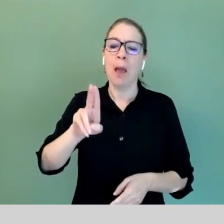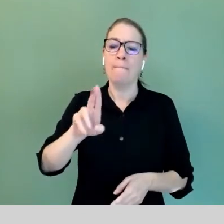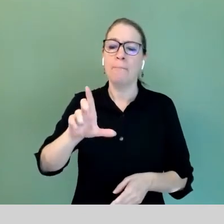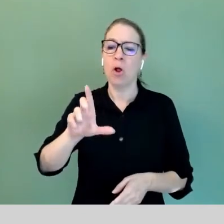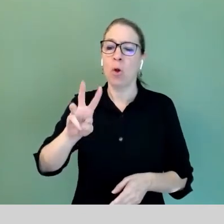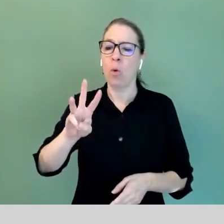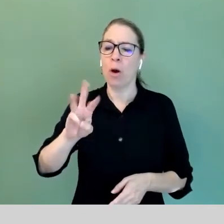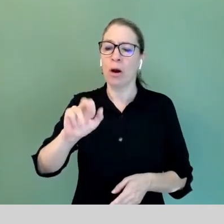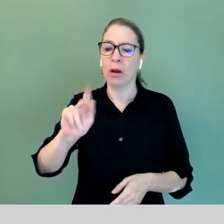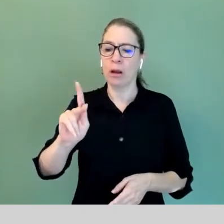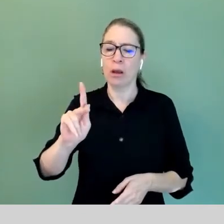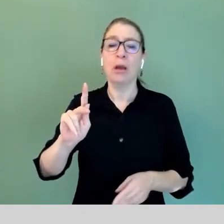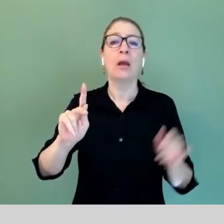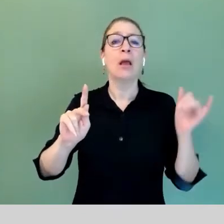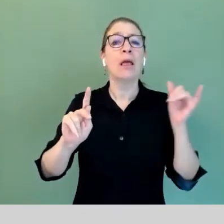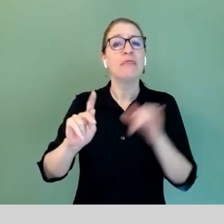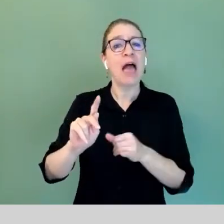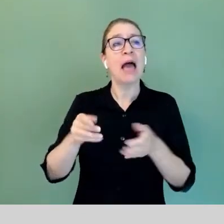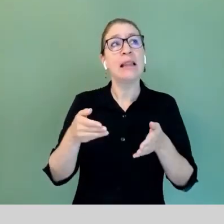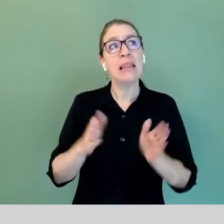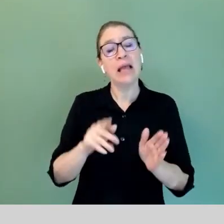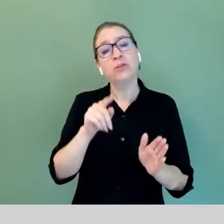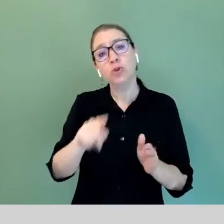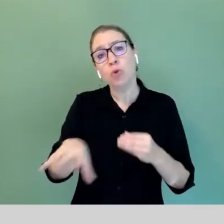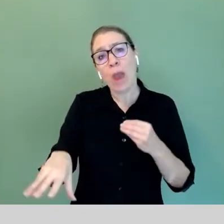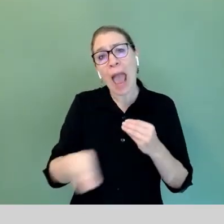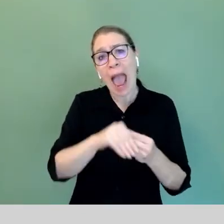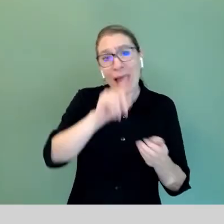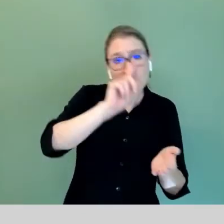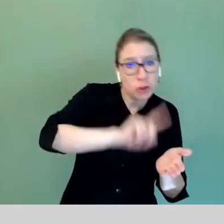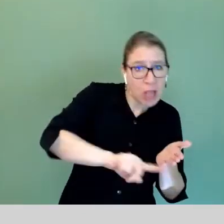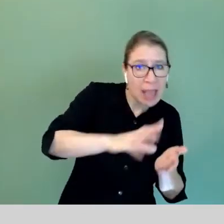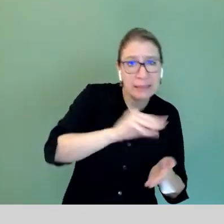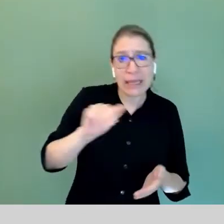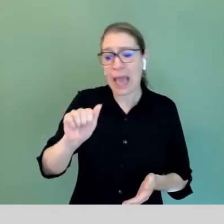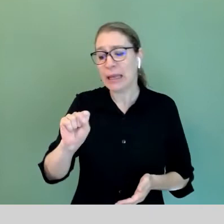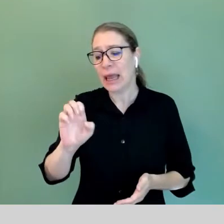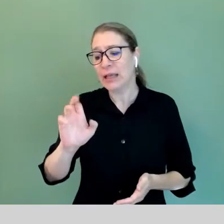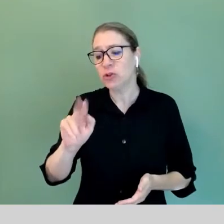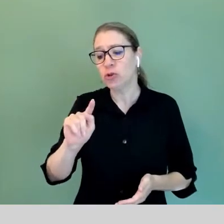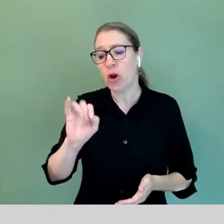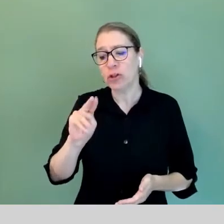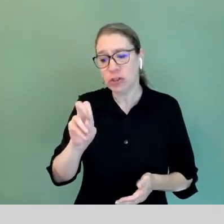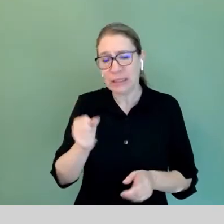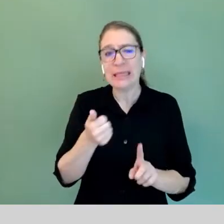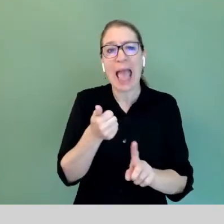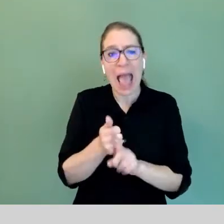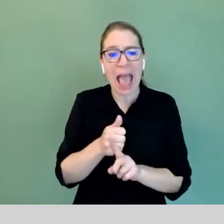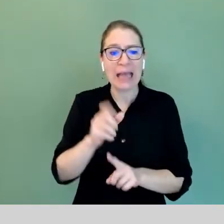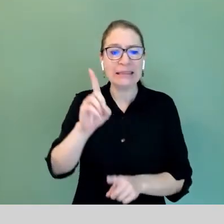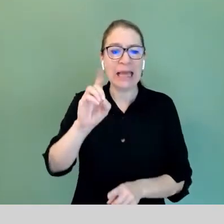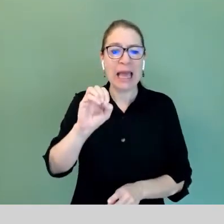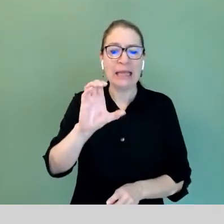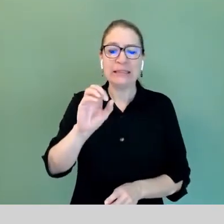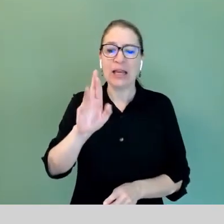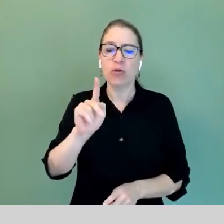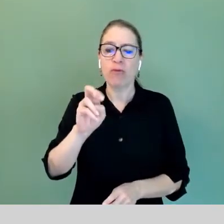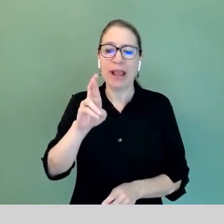So Bulwark just simply lets you add checks and assertions as decorators on methods that generate dataframes.